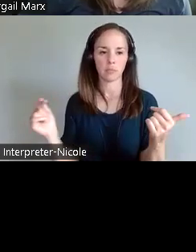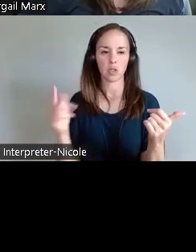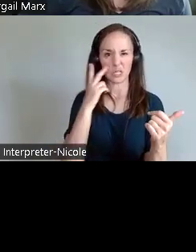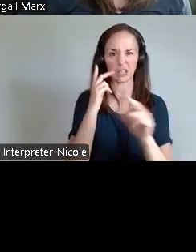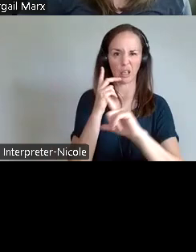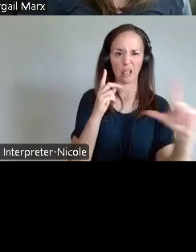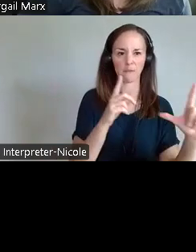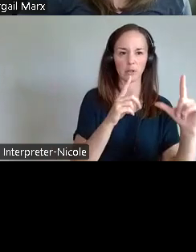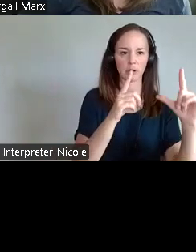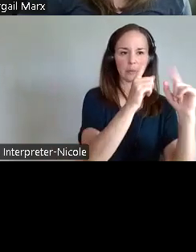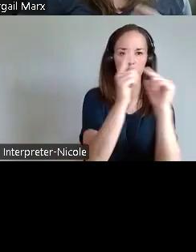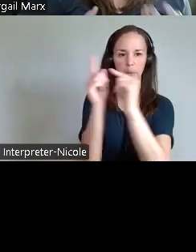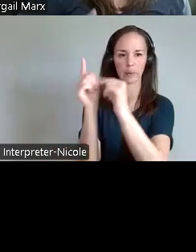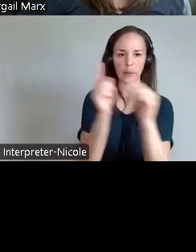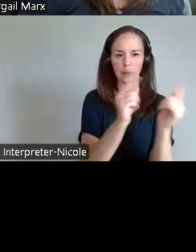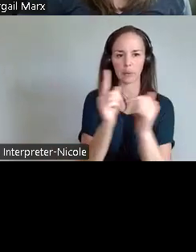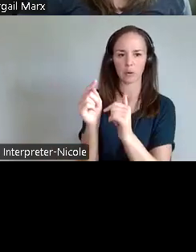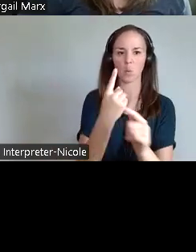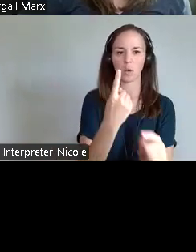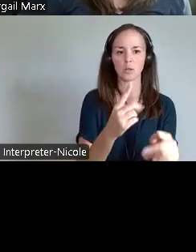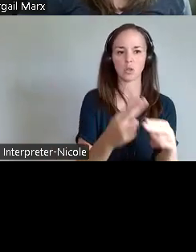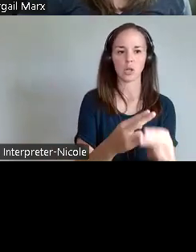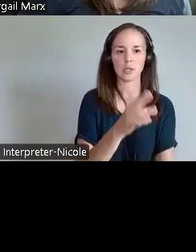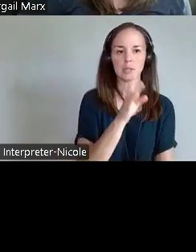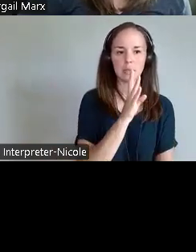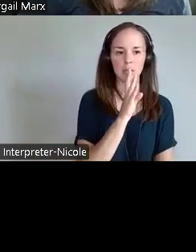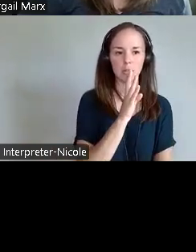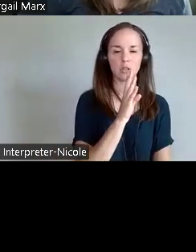One is called Speak which takes you to a keyboard for typing messages out.